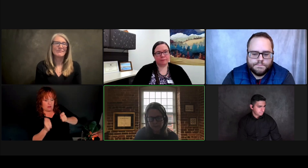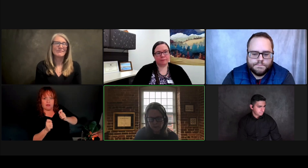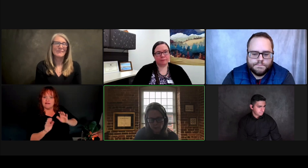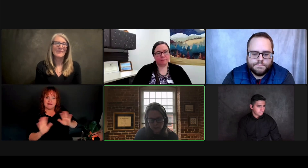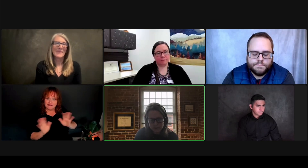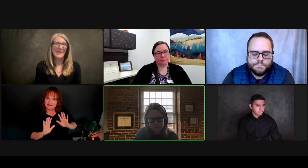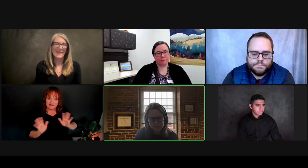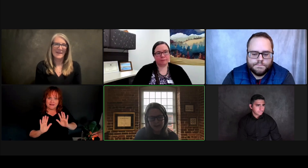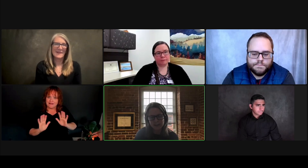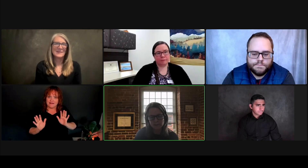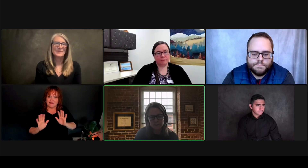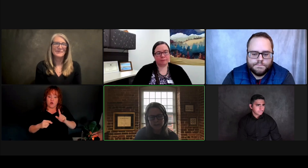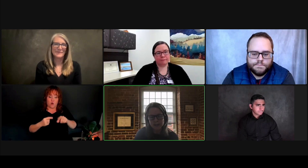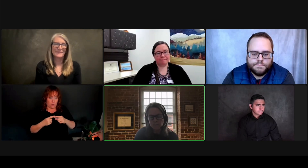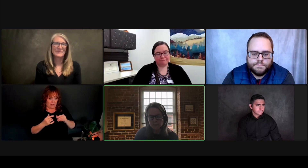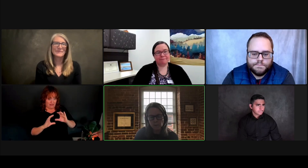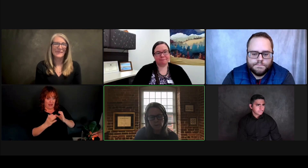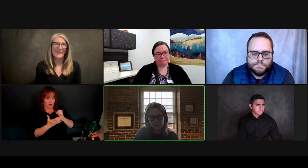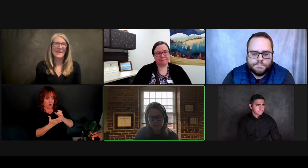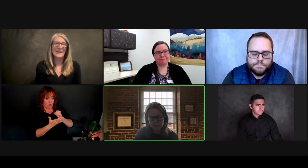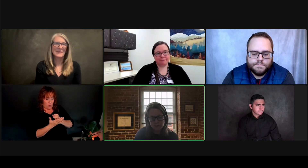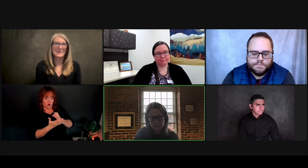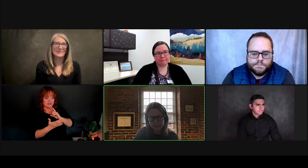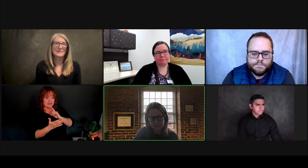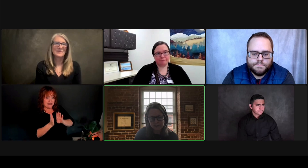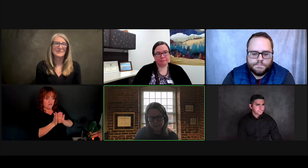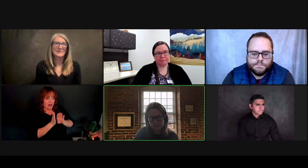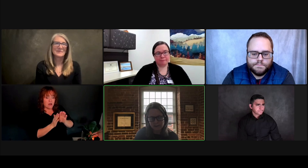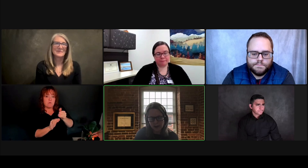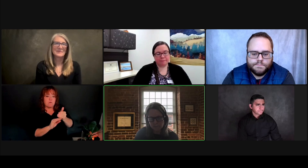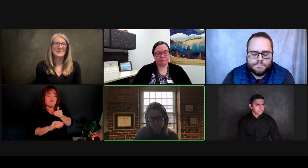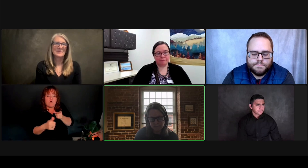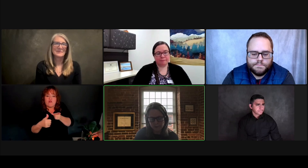the course is developed before the first student even goes